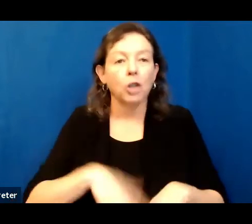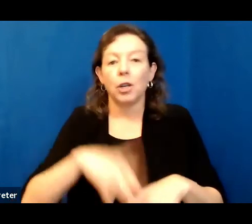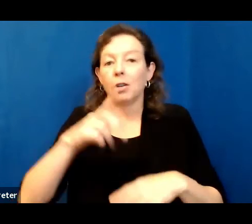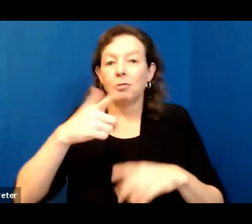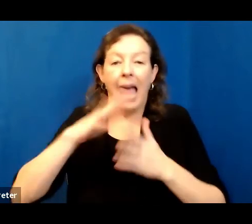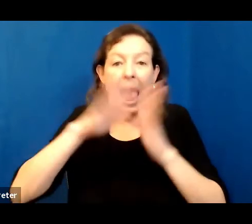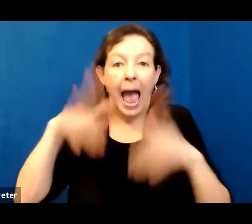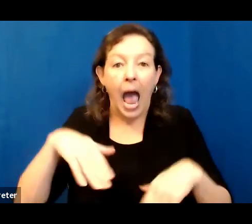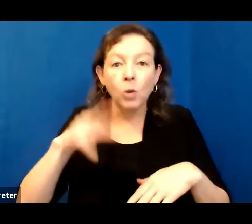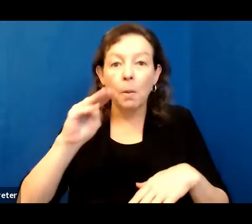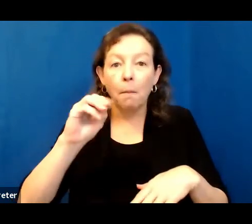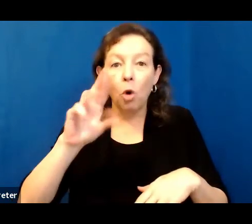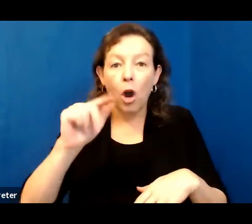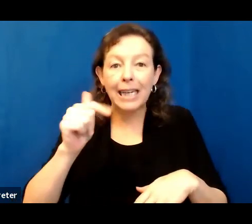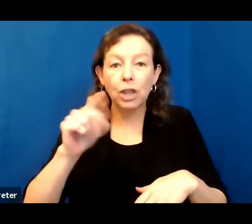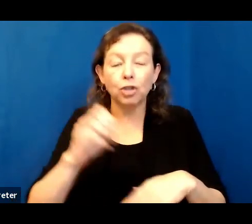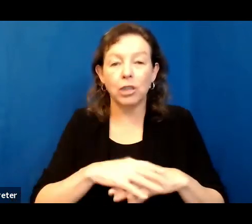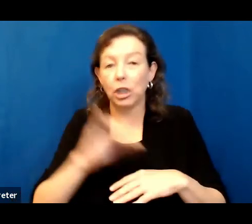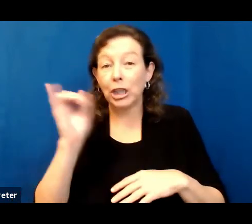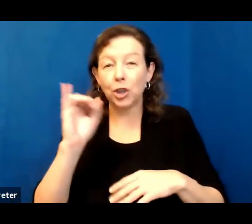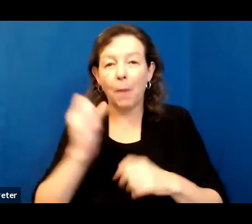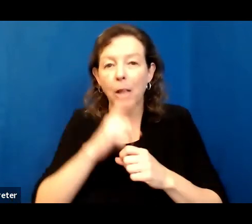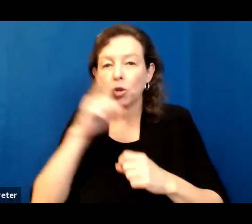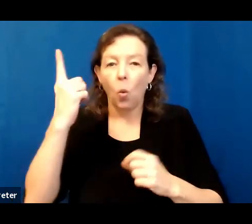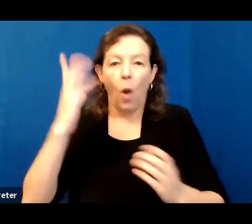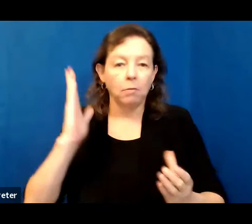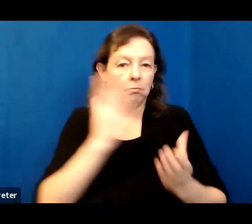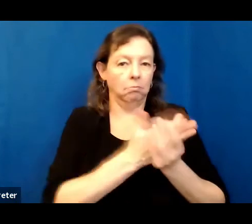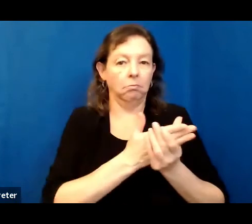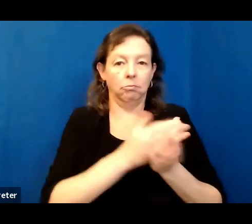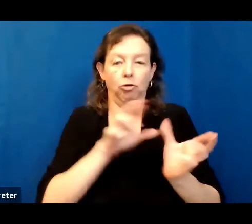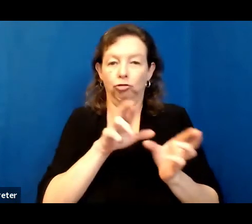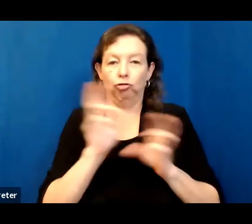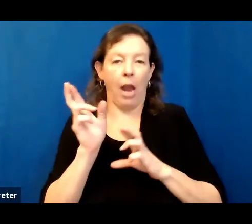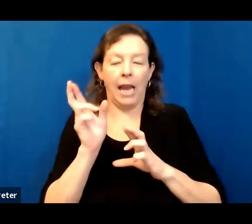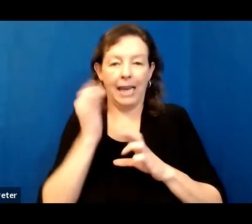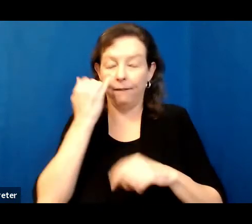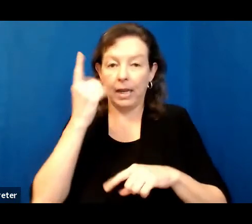insurance papers, put that all somewhere where you can access it digitally in the event, you can't get back home.